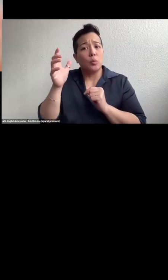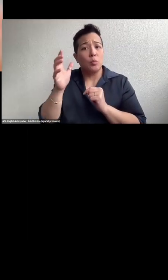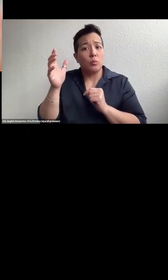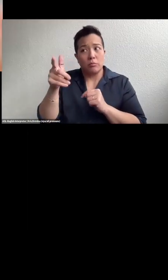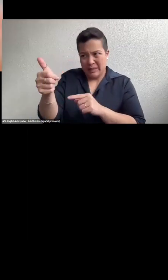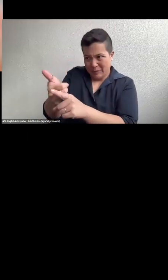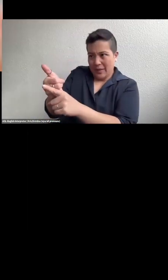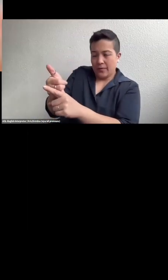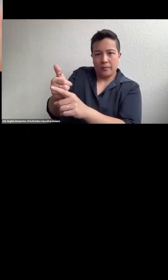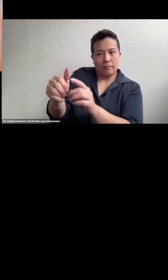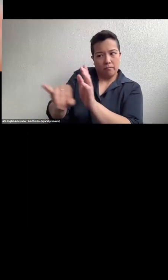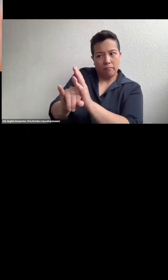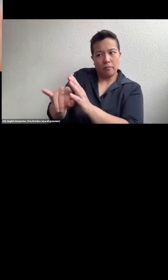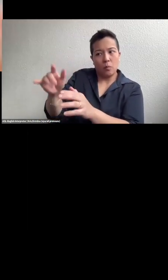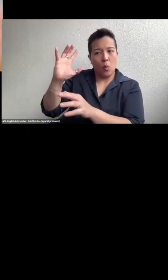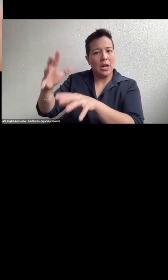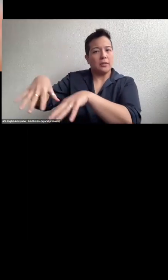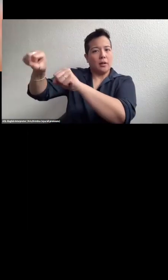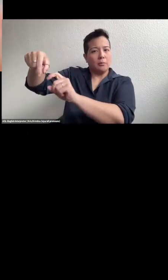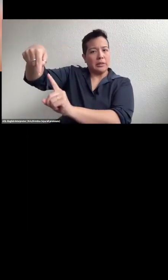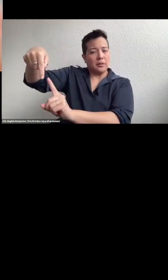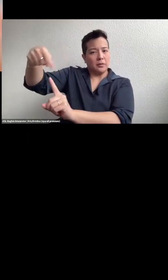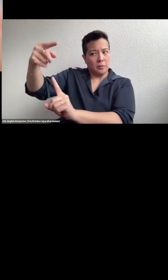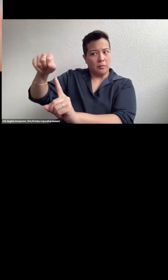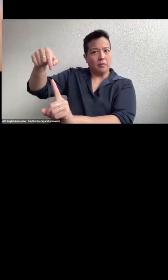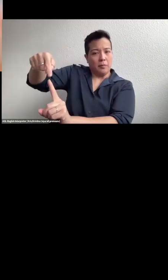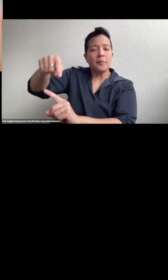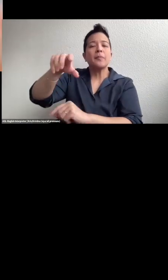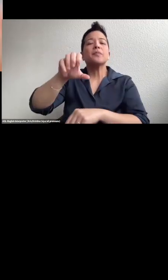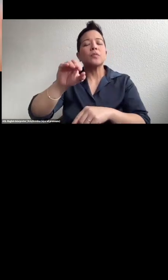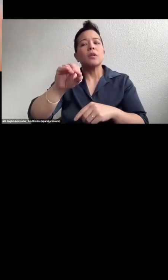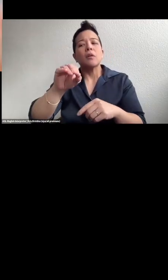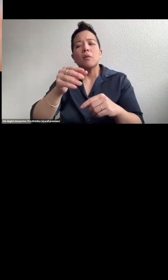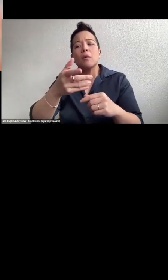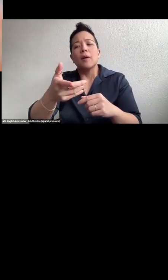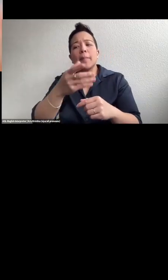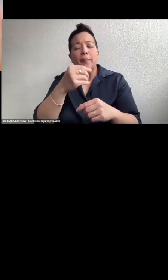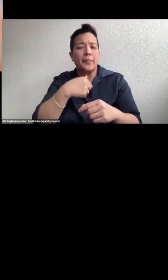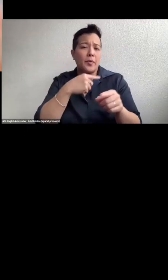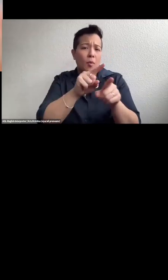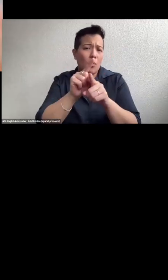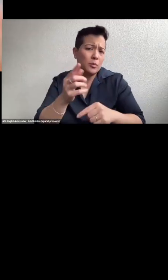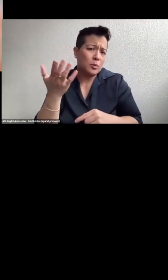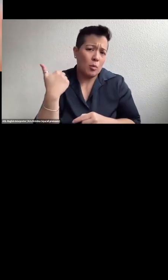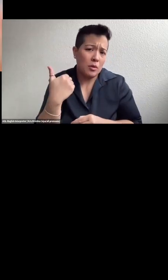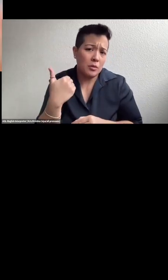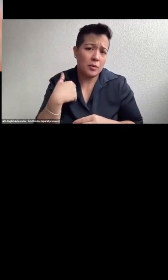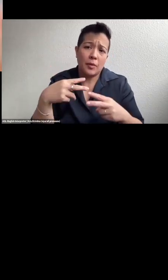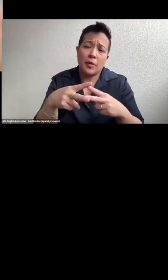and I also was a very avid reader